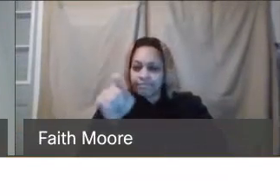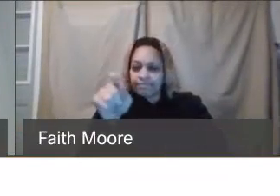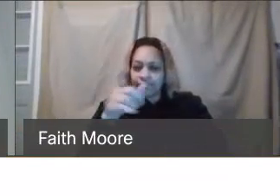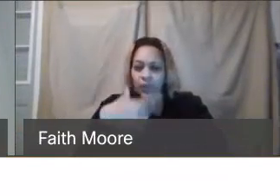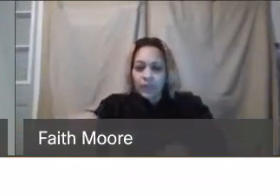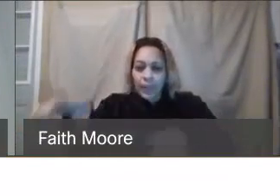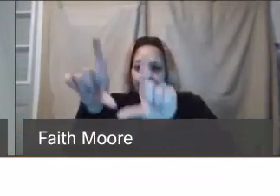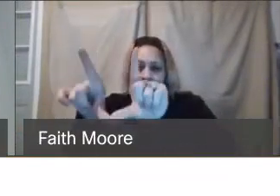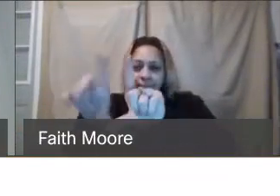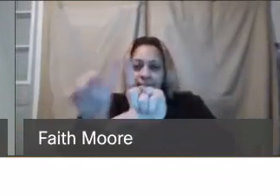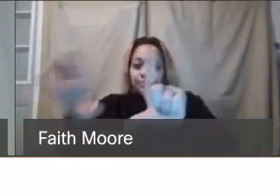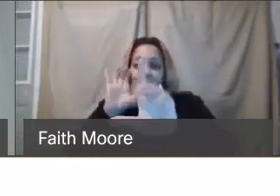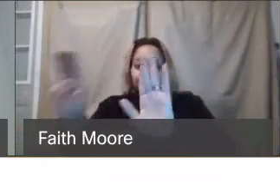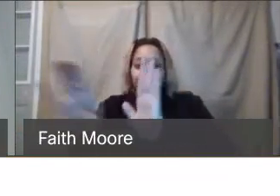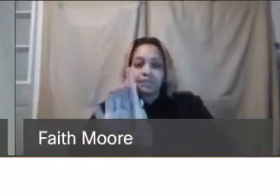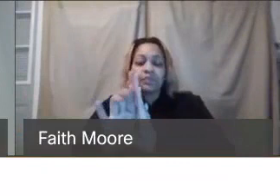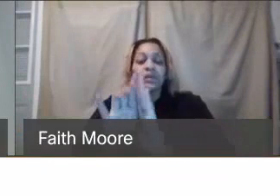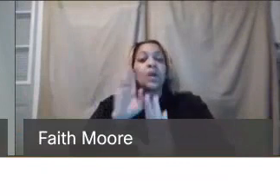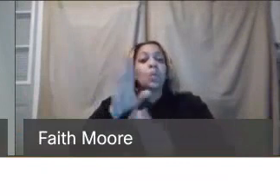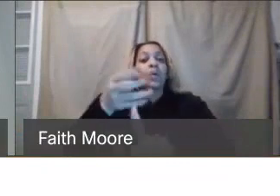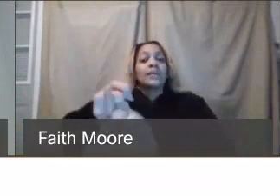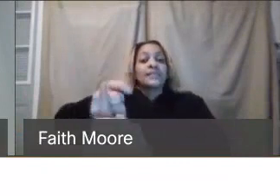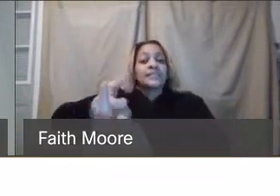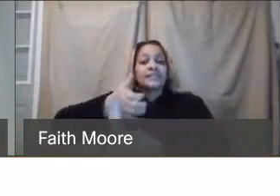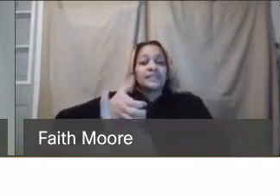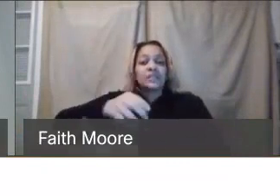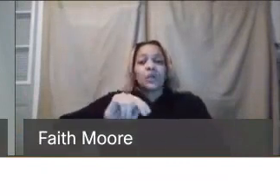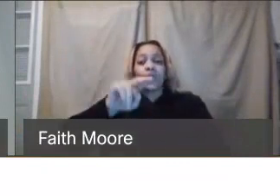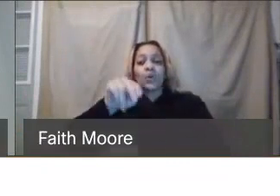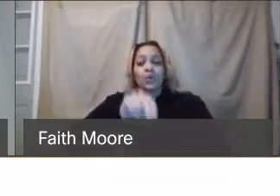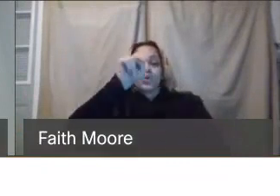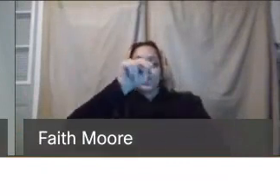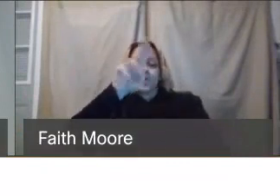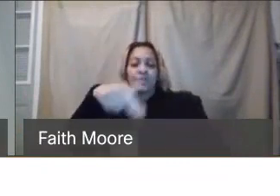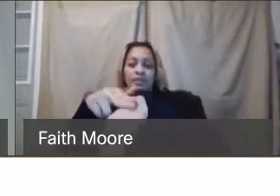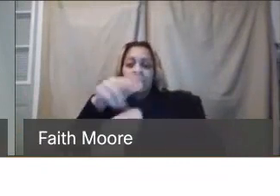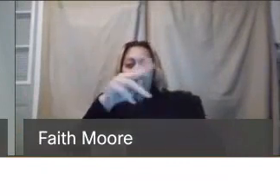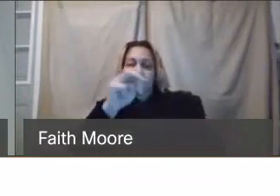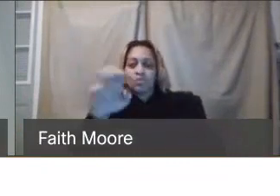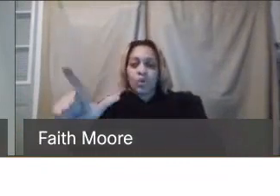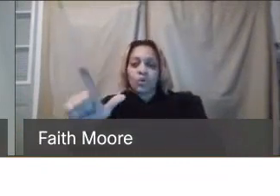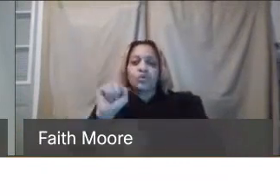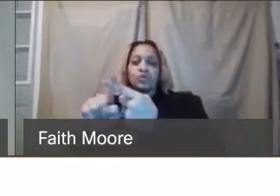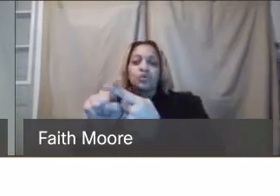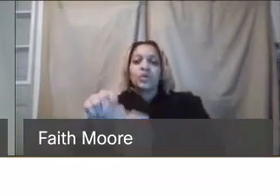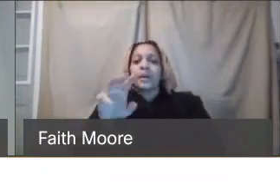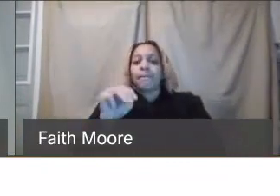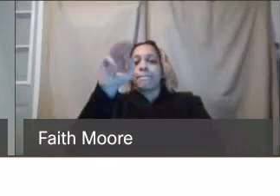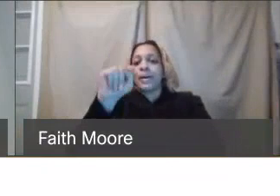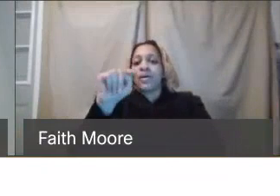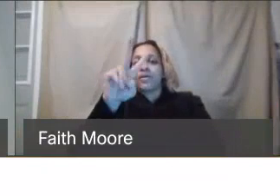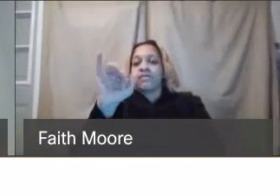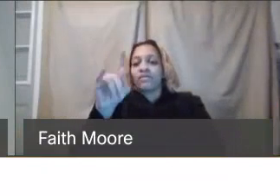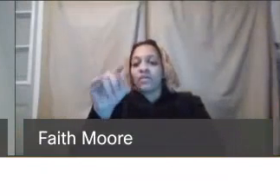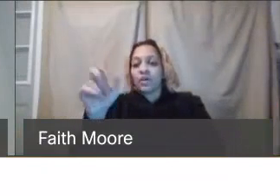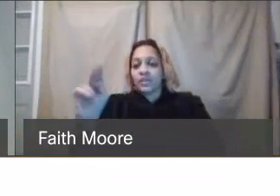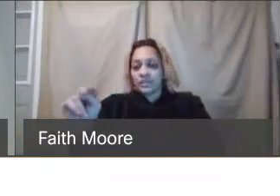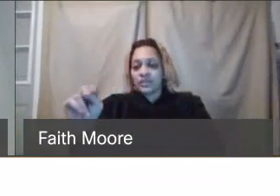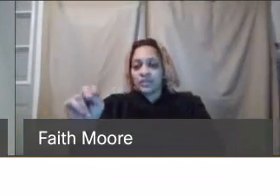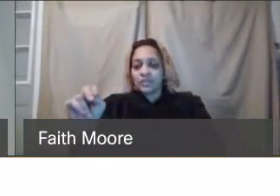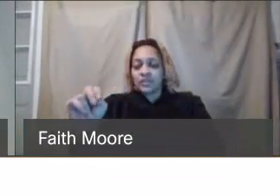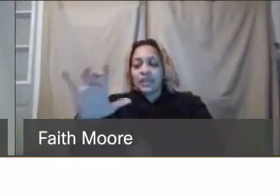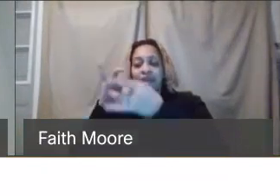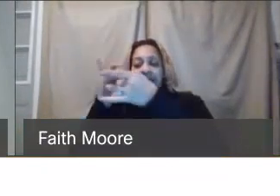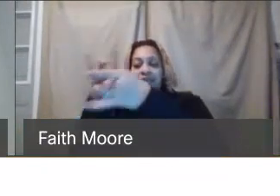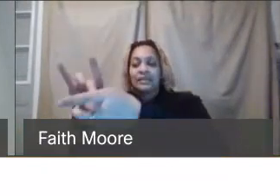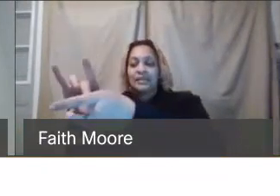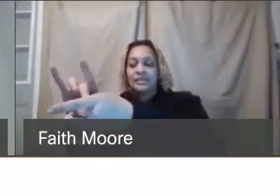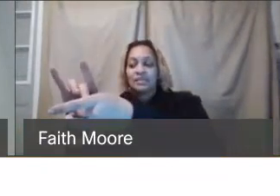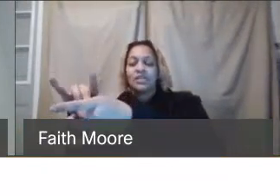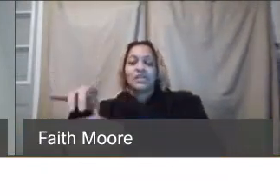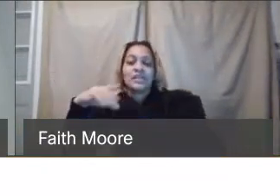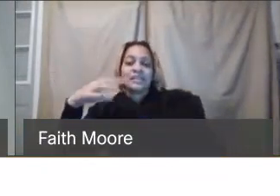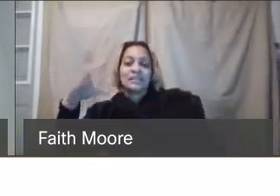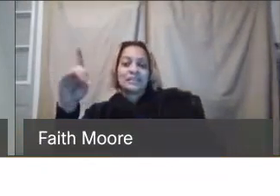It will extend from north of the National Mall to mount Vernon trail, 14 street bridge 1 of the 2 bridges that connects Virginia to DC, central business district. So it's really a key corridor.